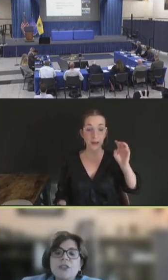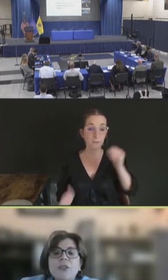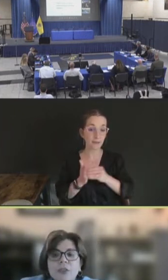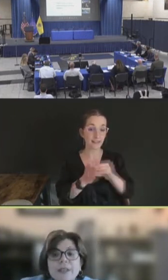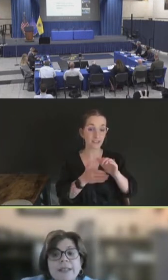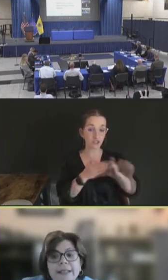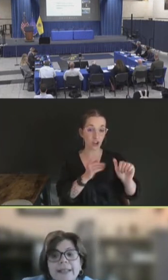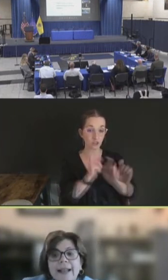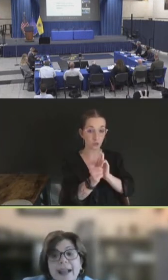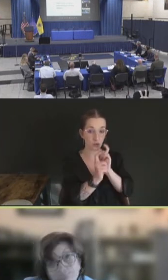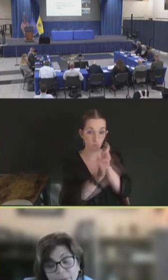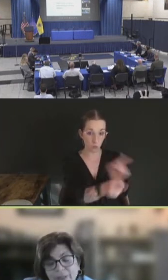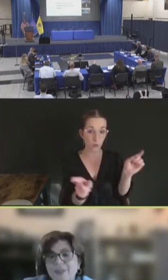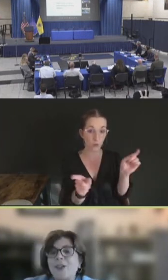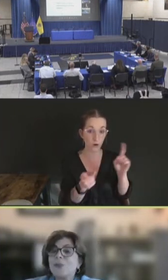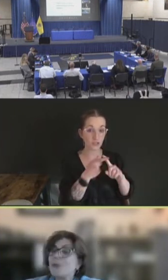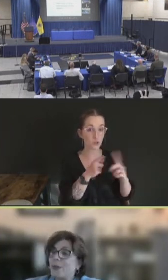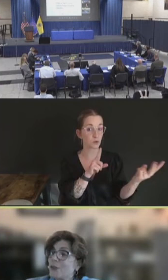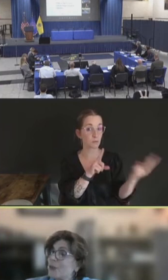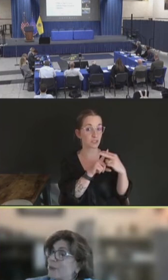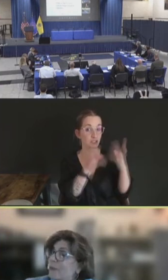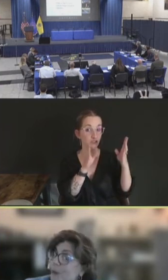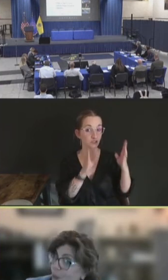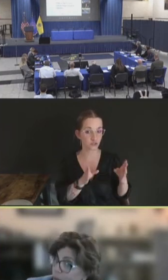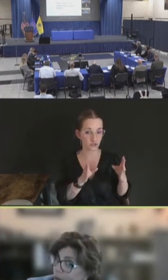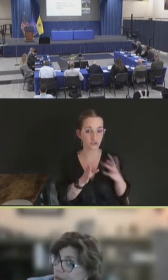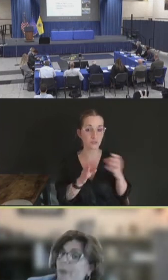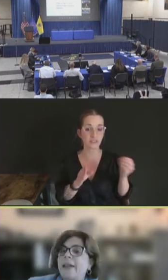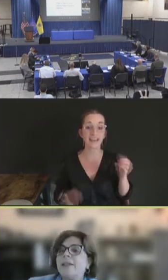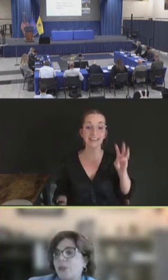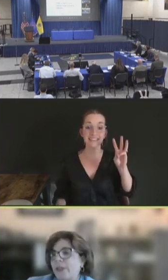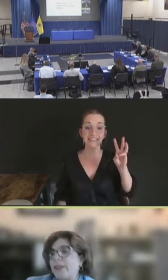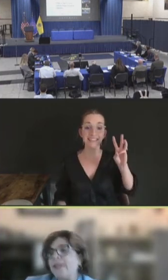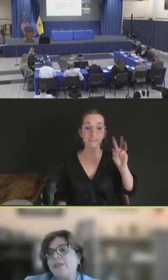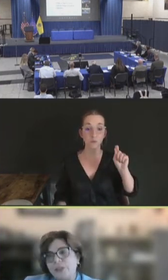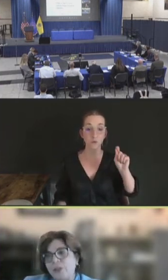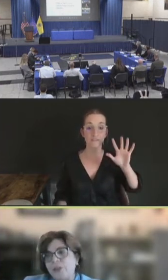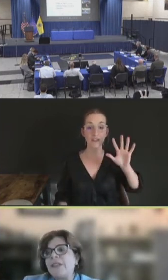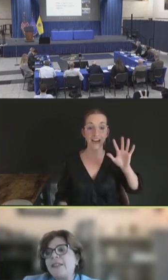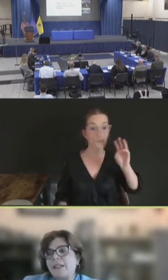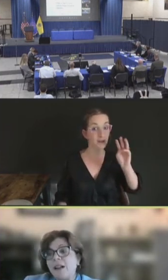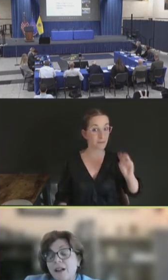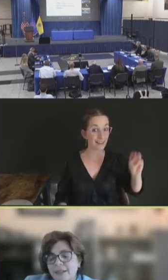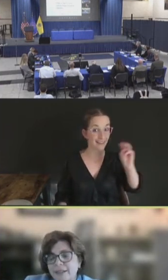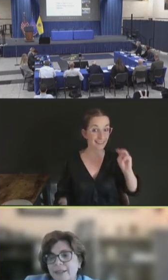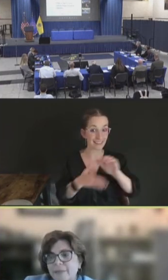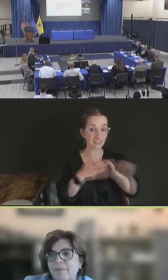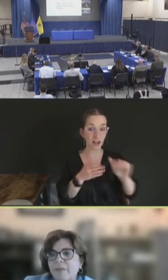$36.5 million dollars was awarded to pay attorney fees and costs.